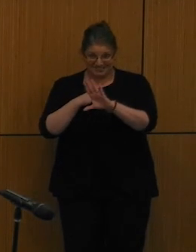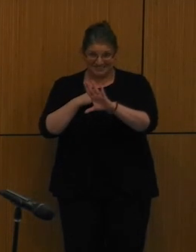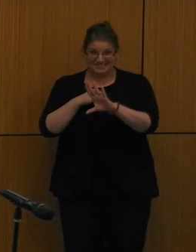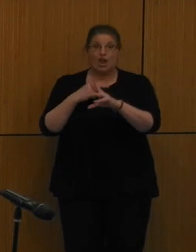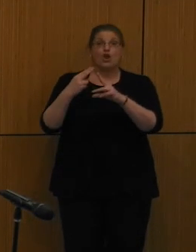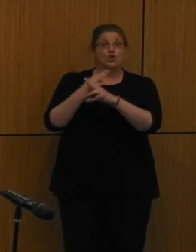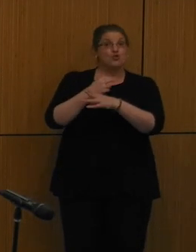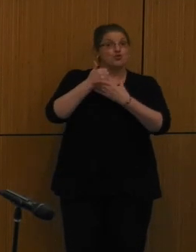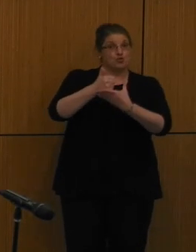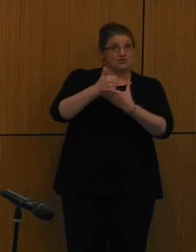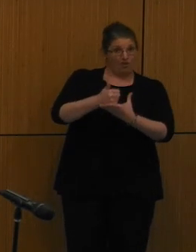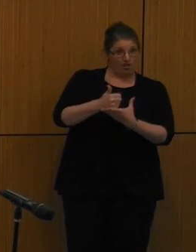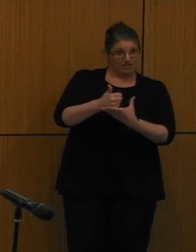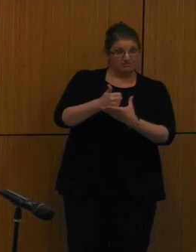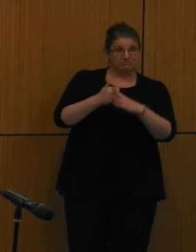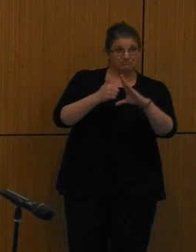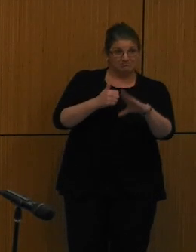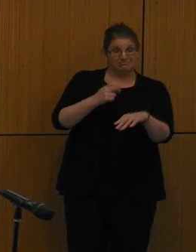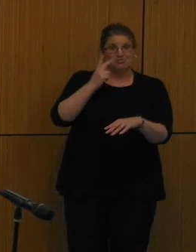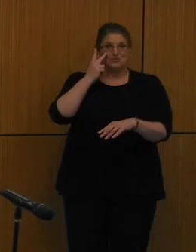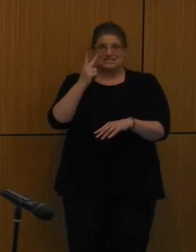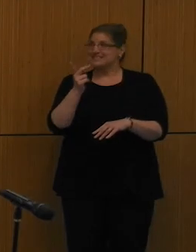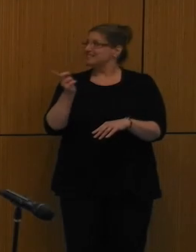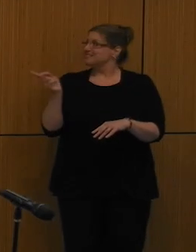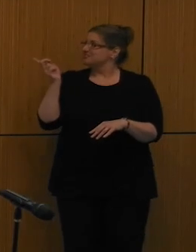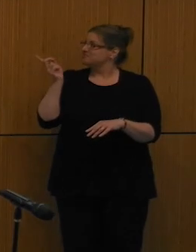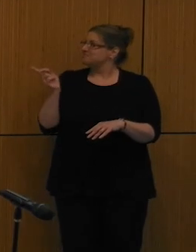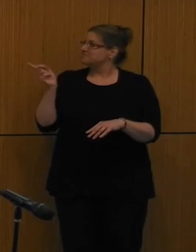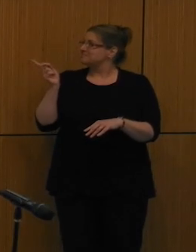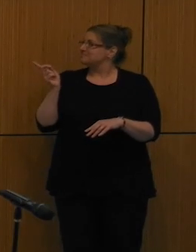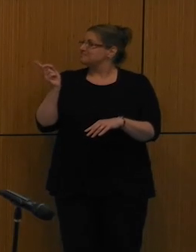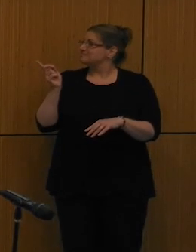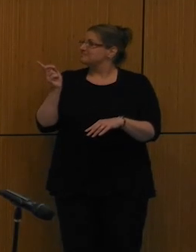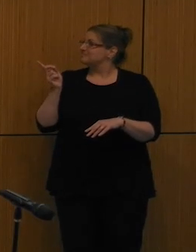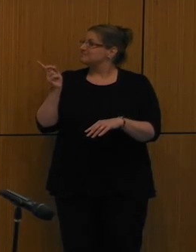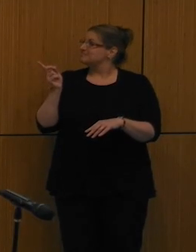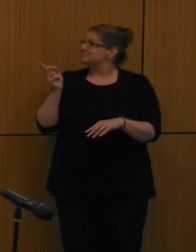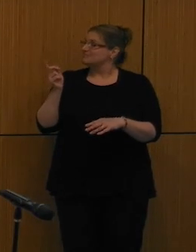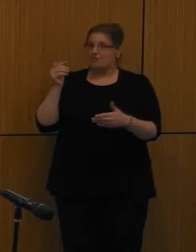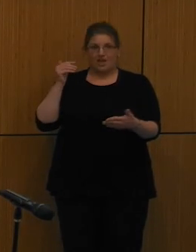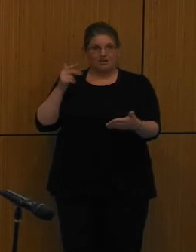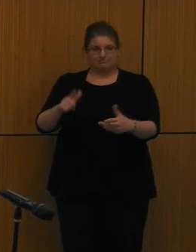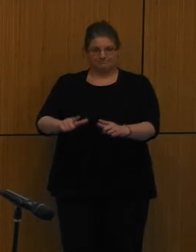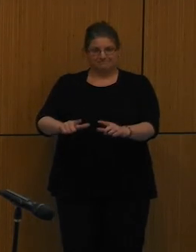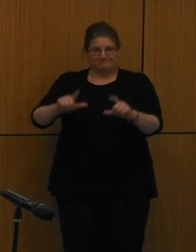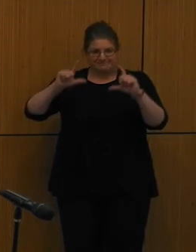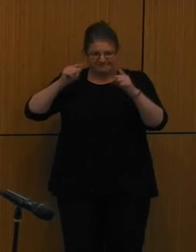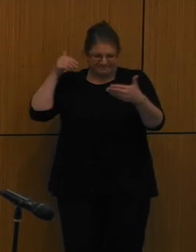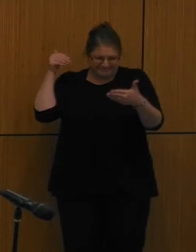When we look at these microbes on the day the the the scanning electron microscope. This is, one of those antibiotic producers.